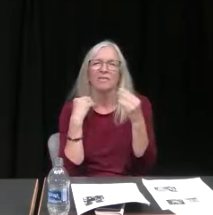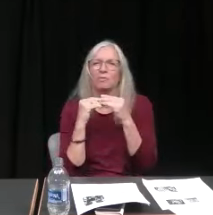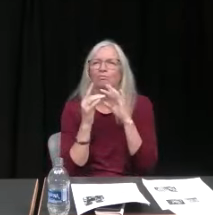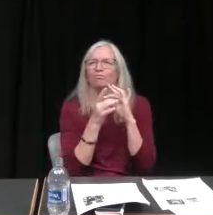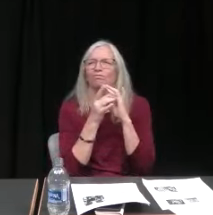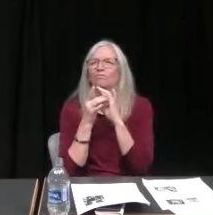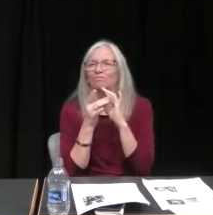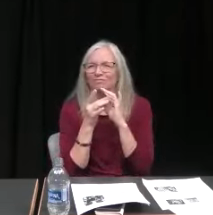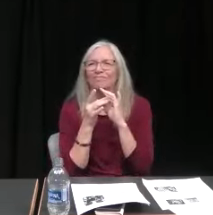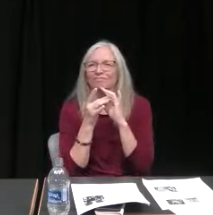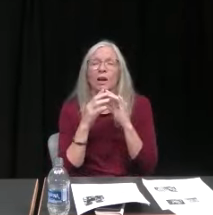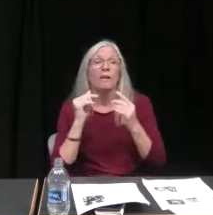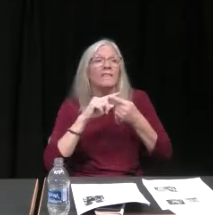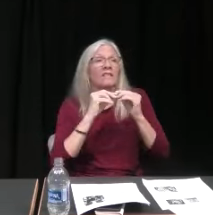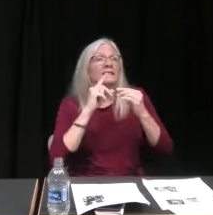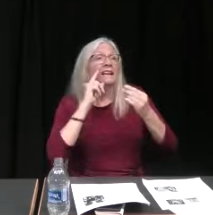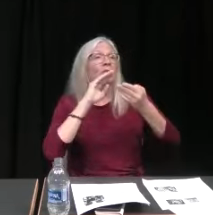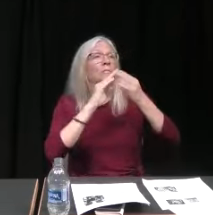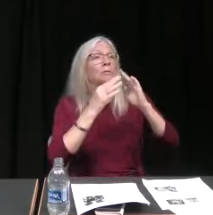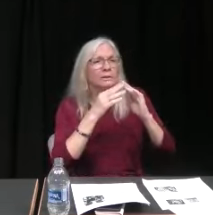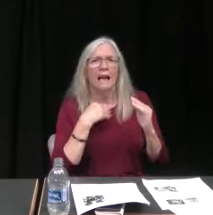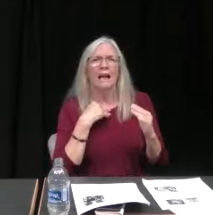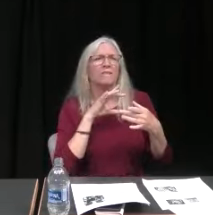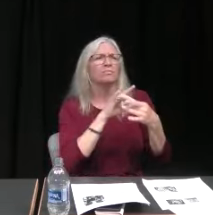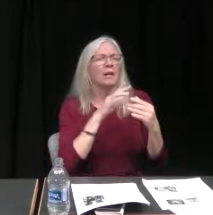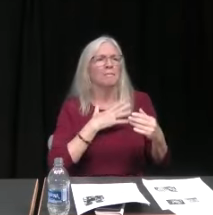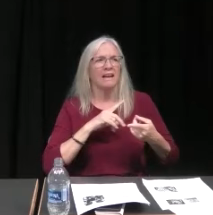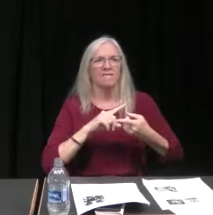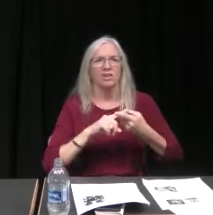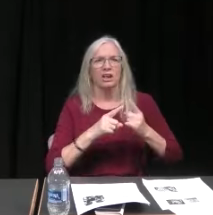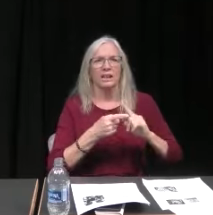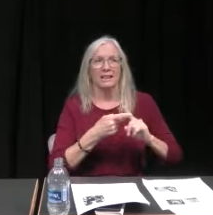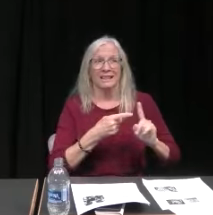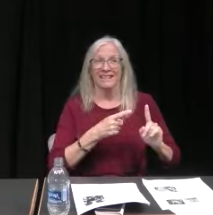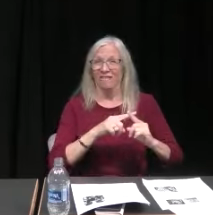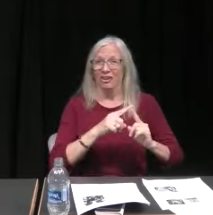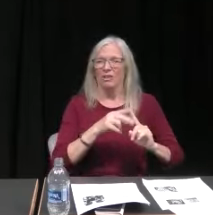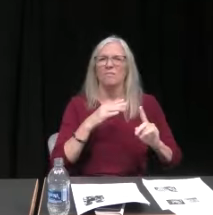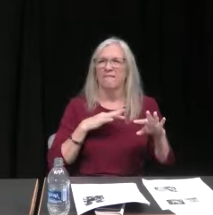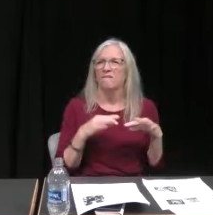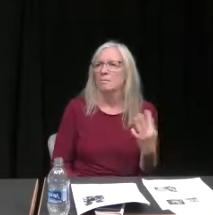have the people that I have direct communication access to people that I've built a relationship